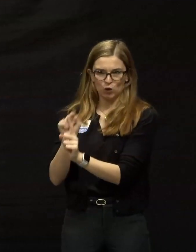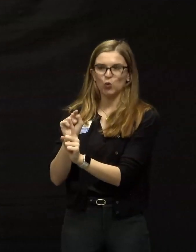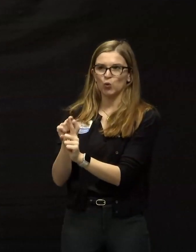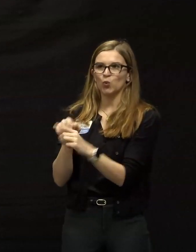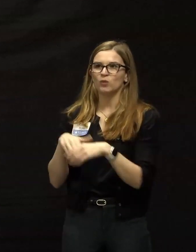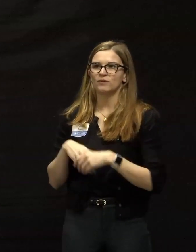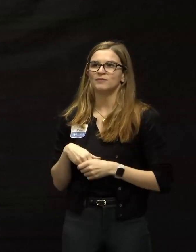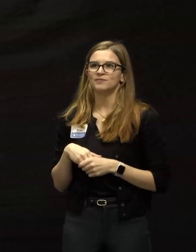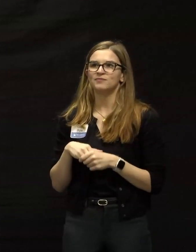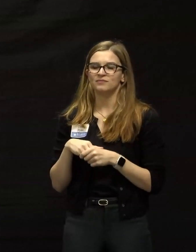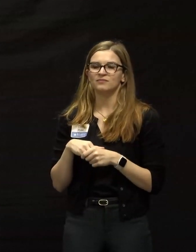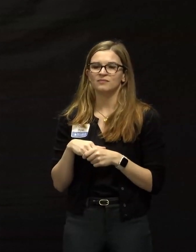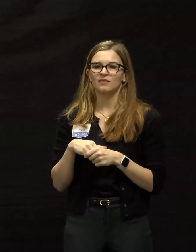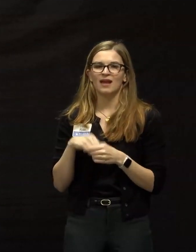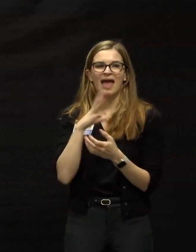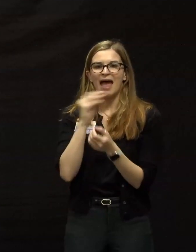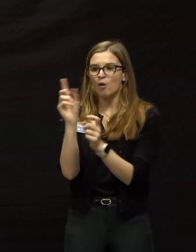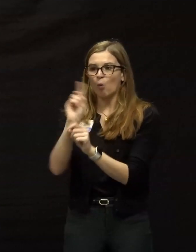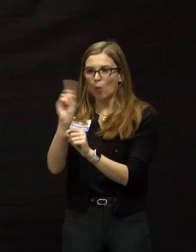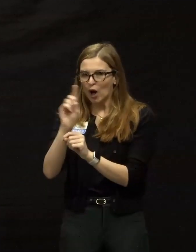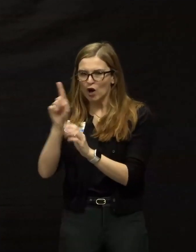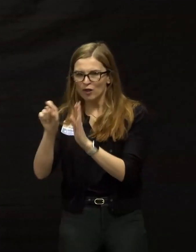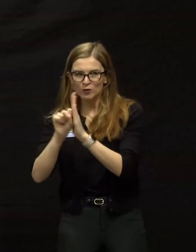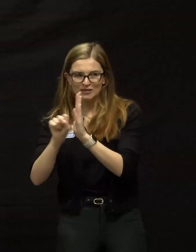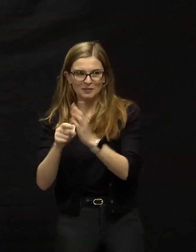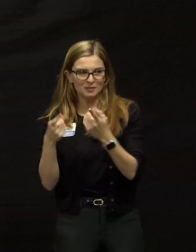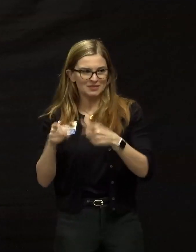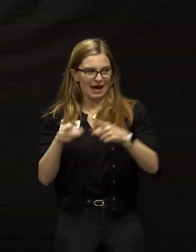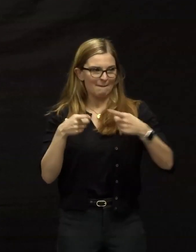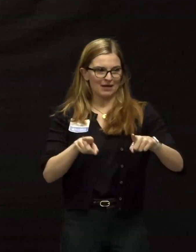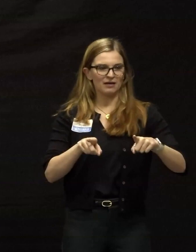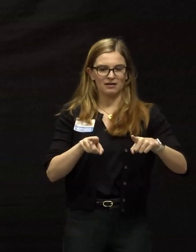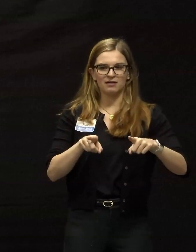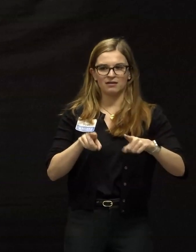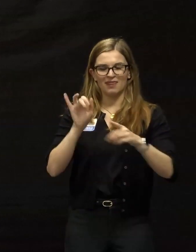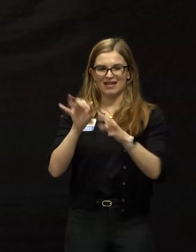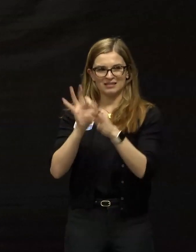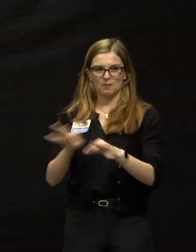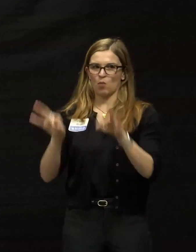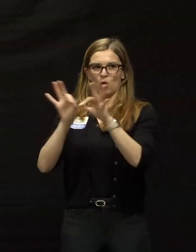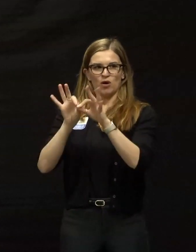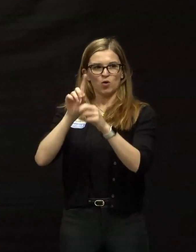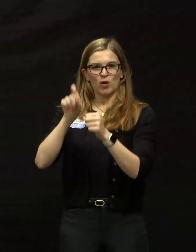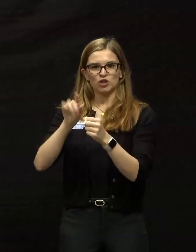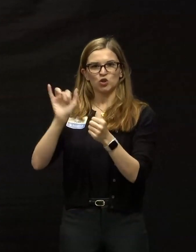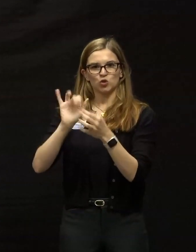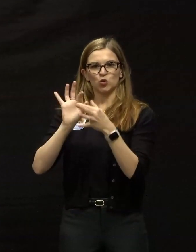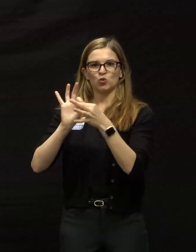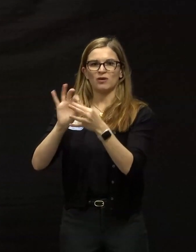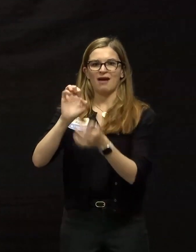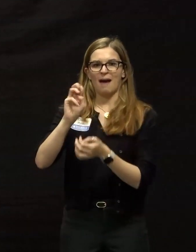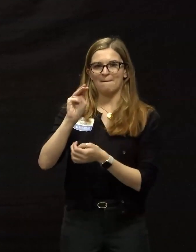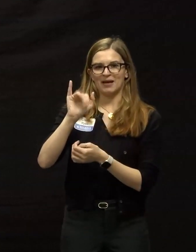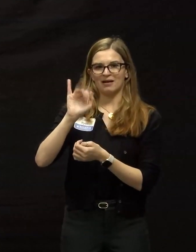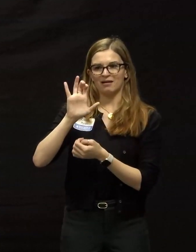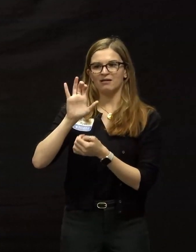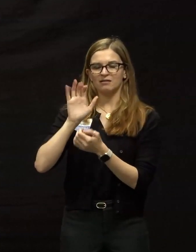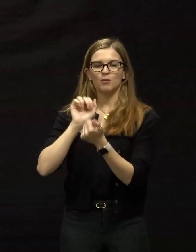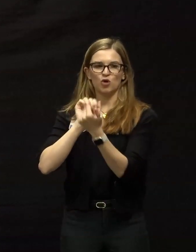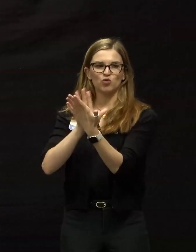what they look like, how that manifests for that individual person. When do those symptoms appear? That's really crucial